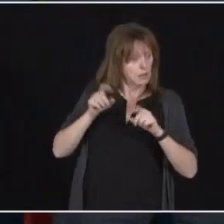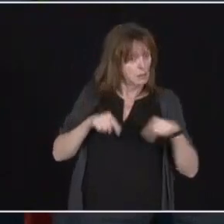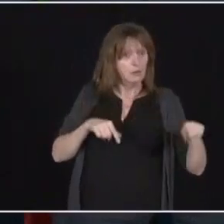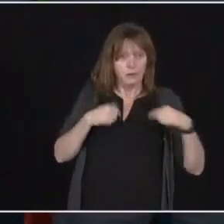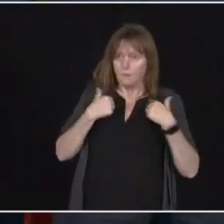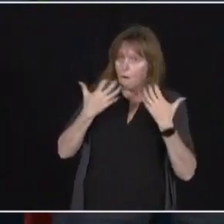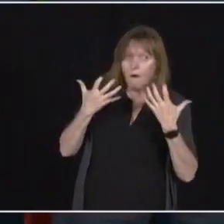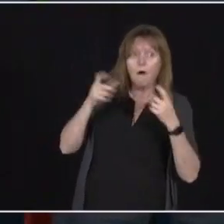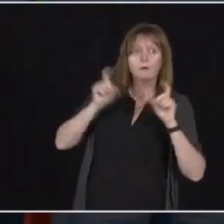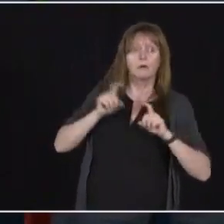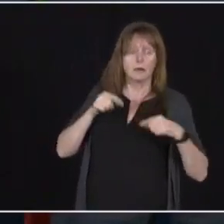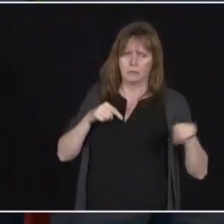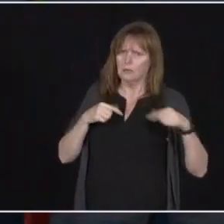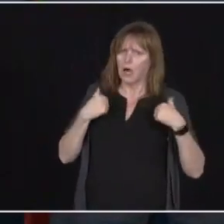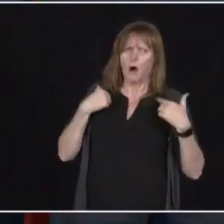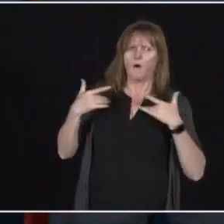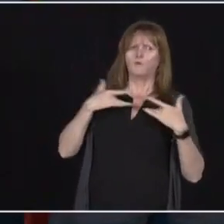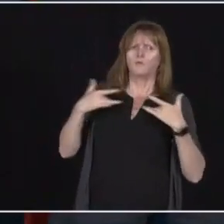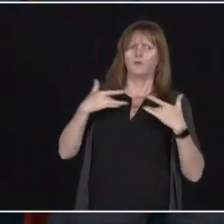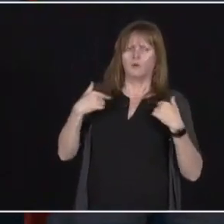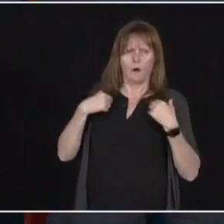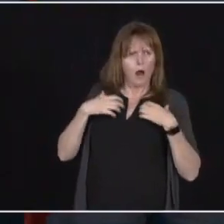up to be tested.